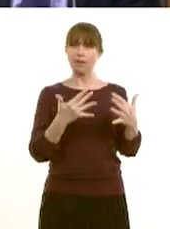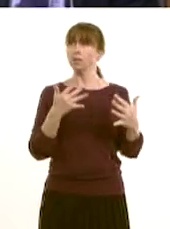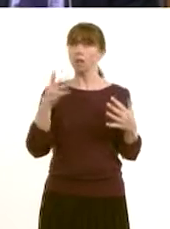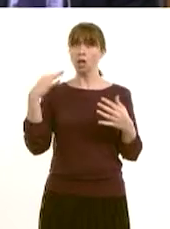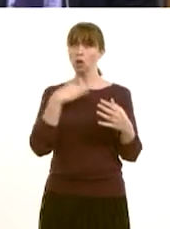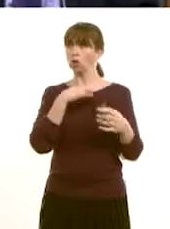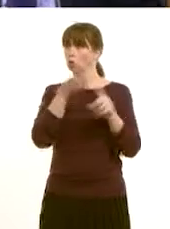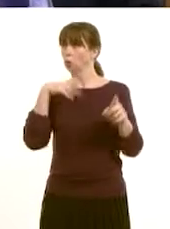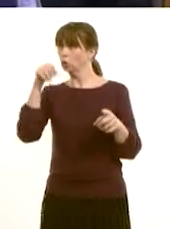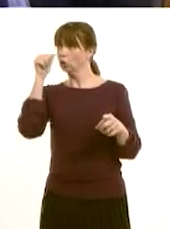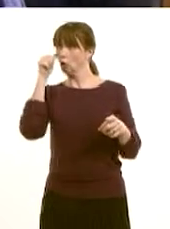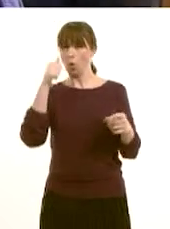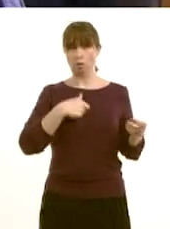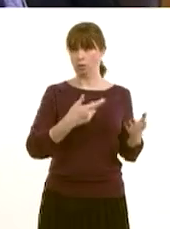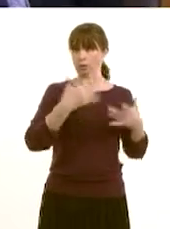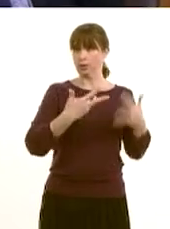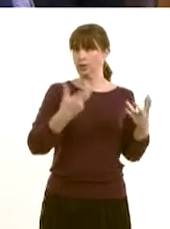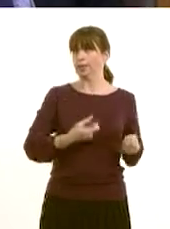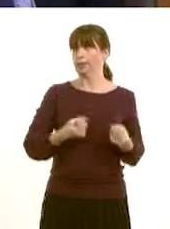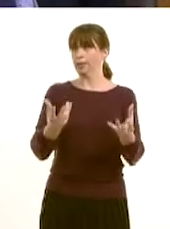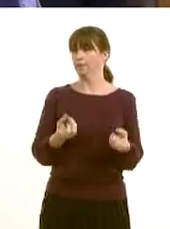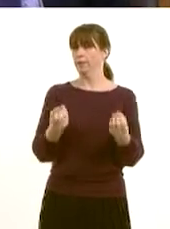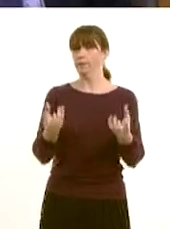who can then make improvements to stroke services at a local level.